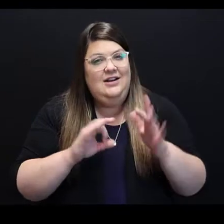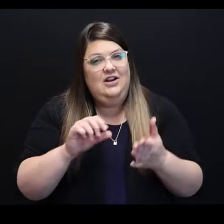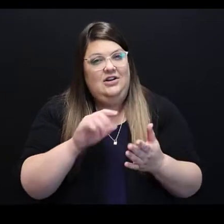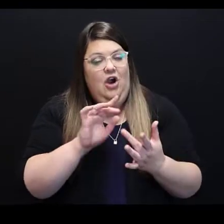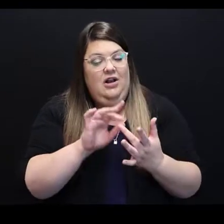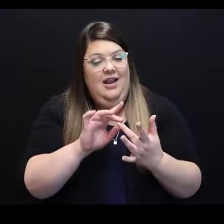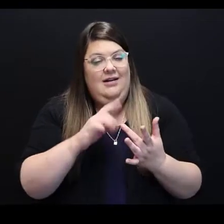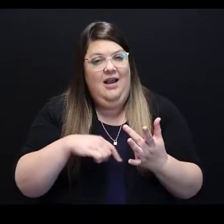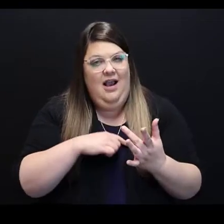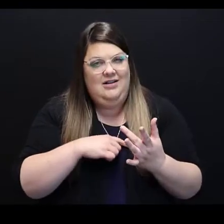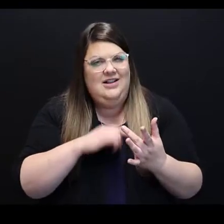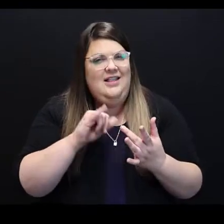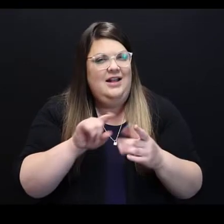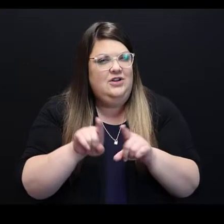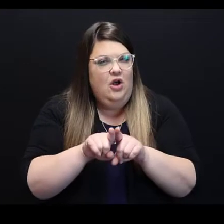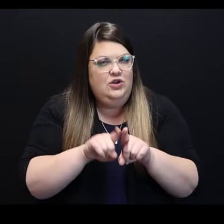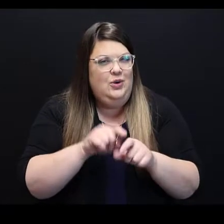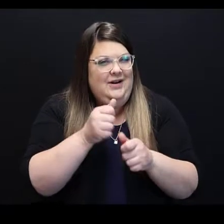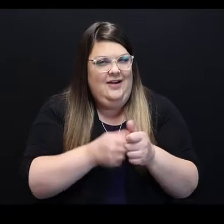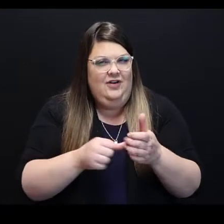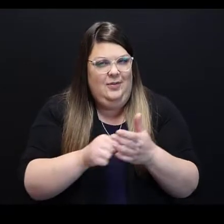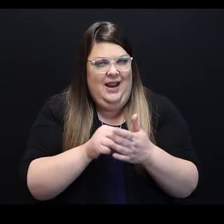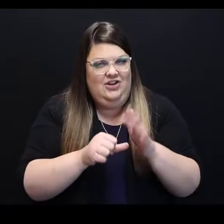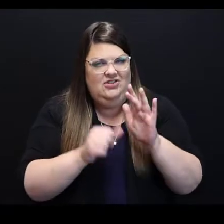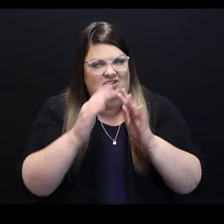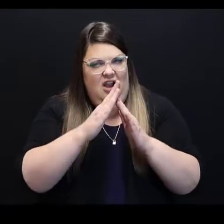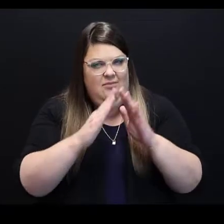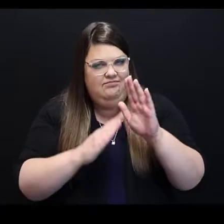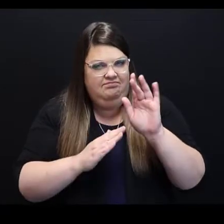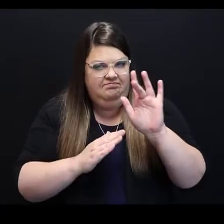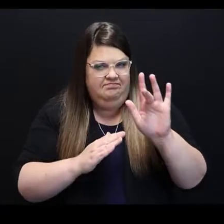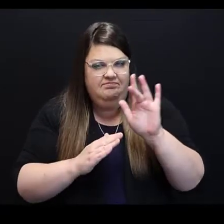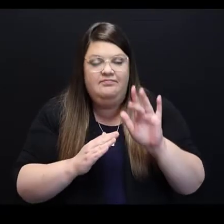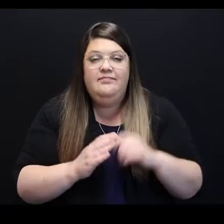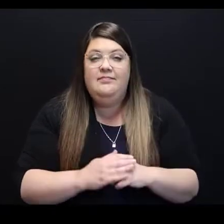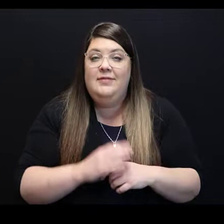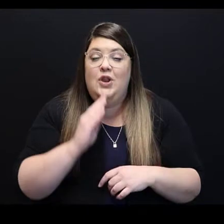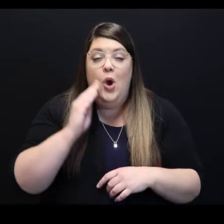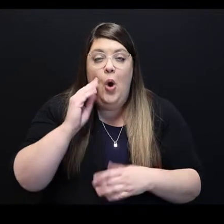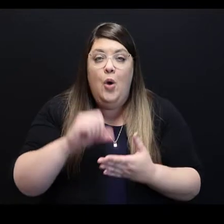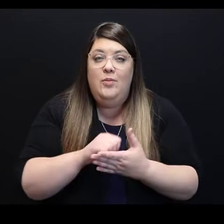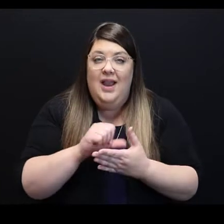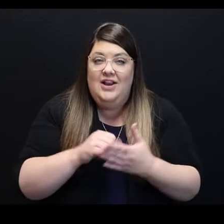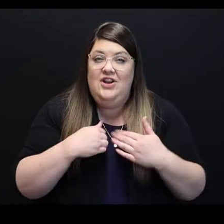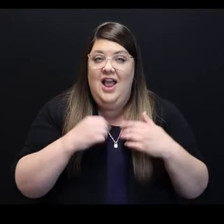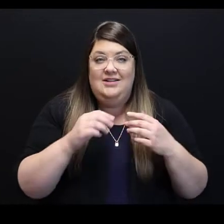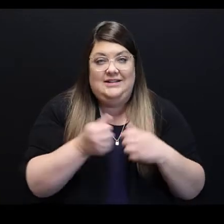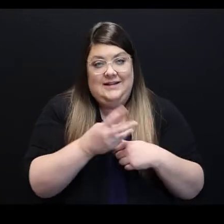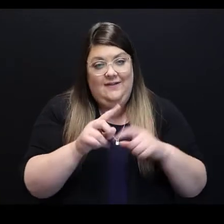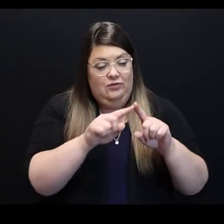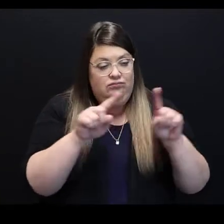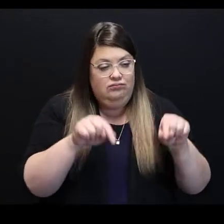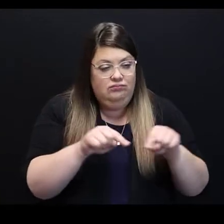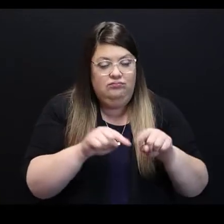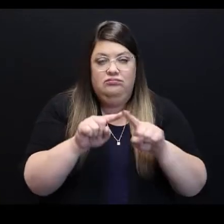top of every page. The home page displays several tiles or squares that call attention to various